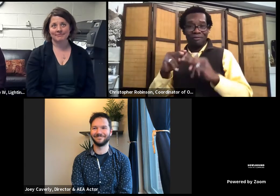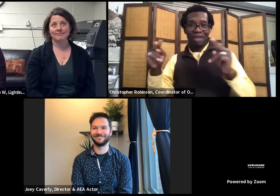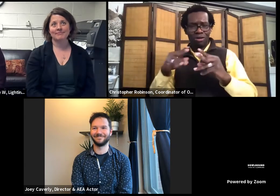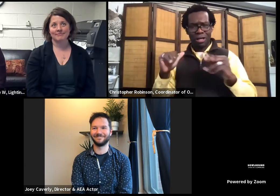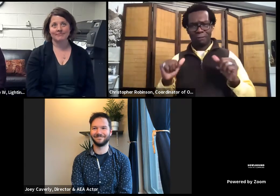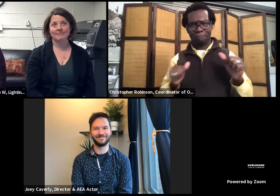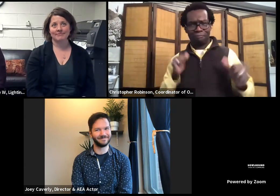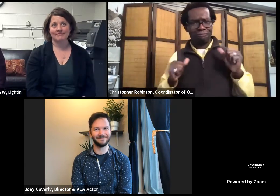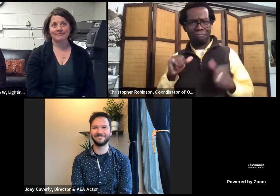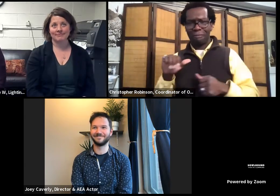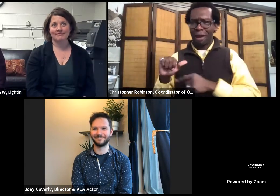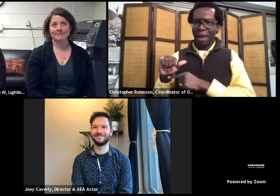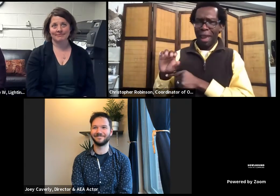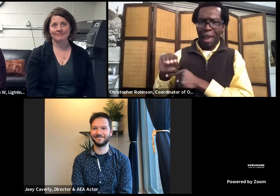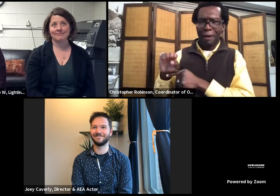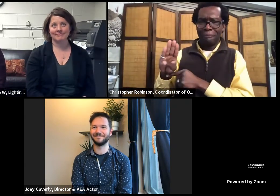and have people at different levels of,